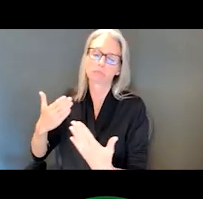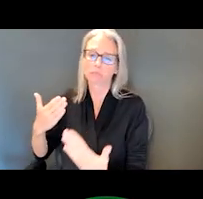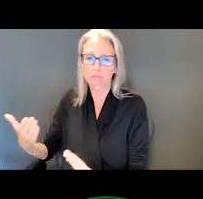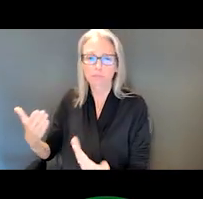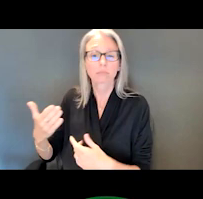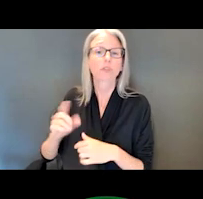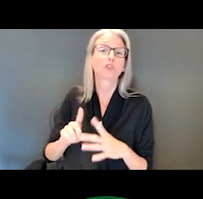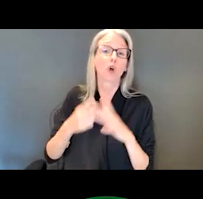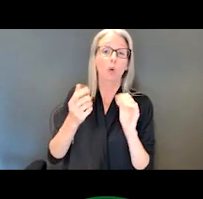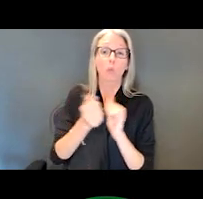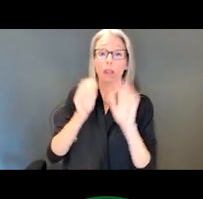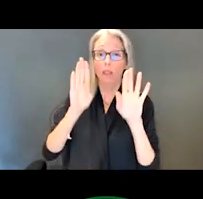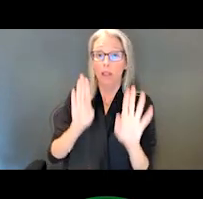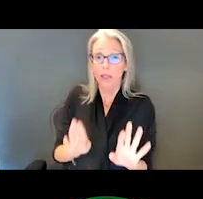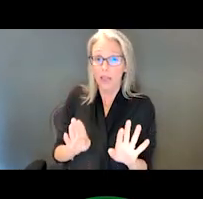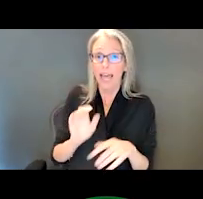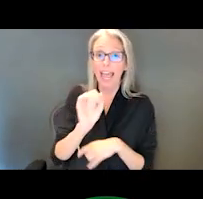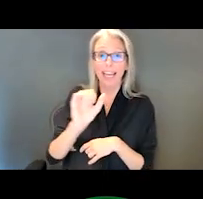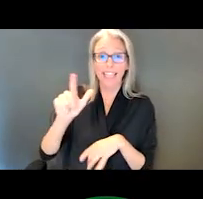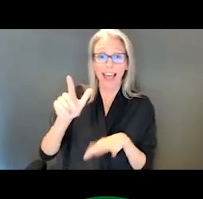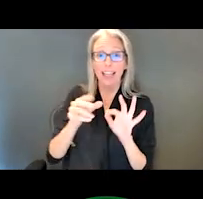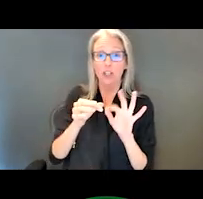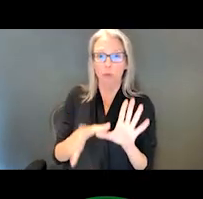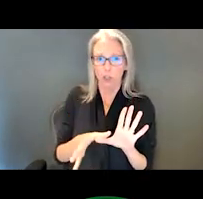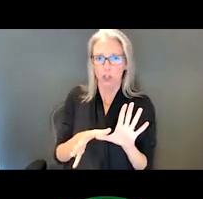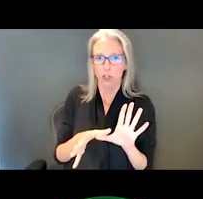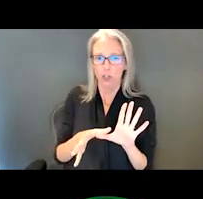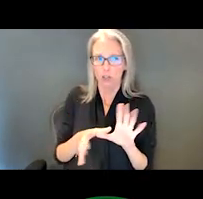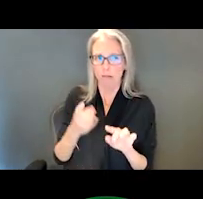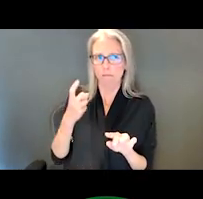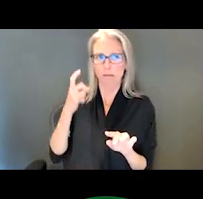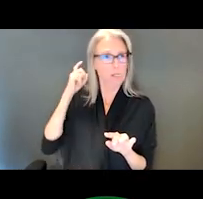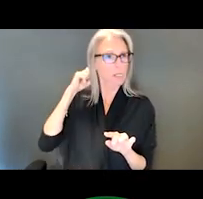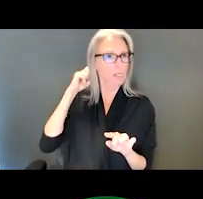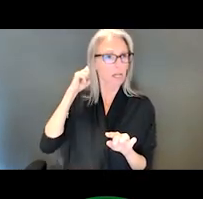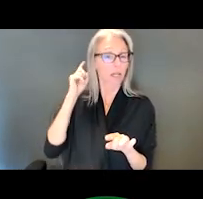to thank all of our presenters for preparing such engaging presentations.